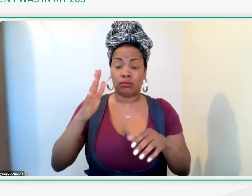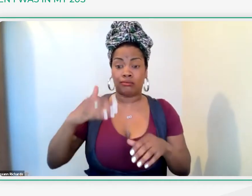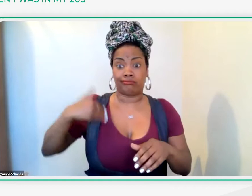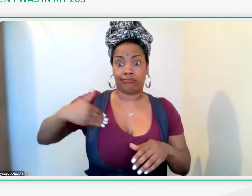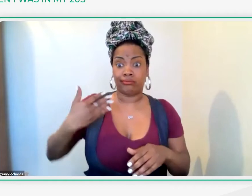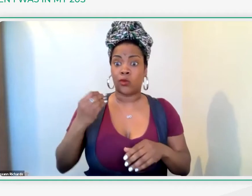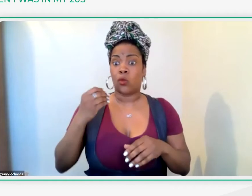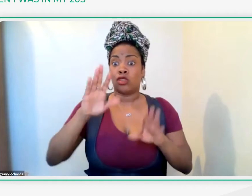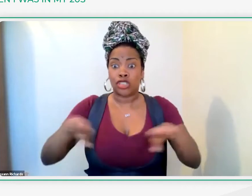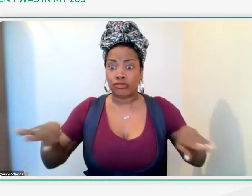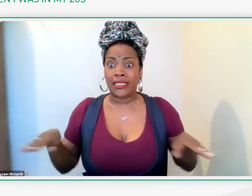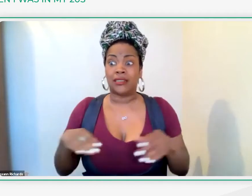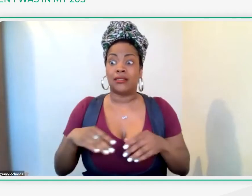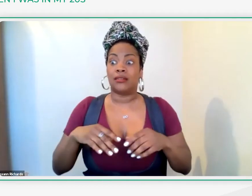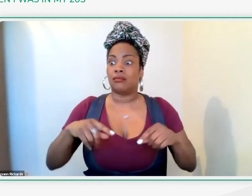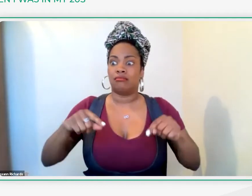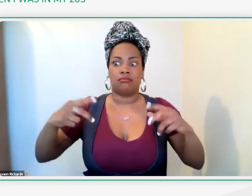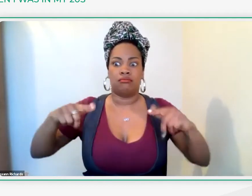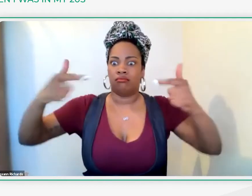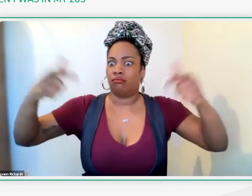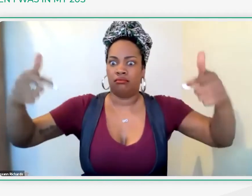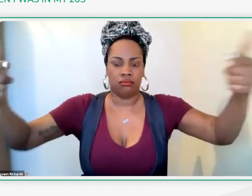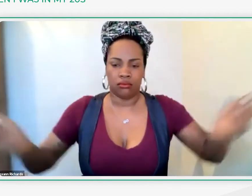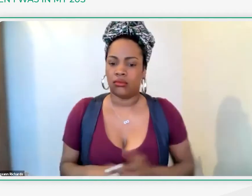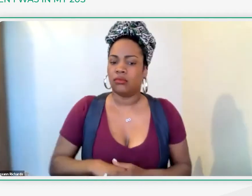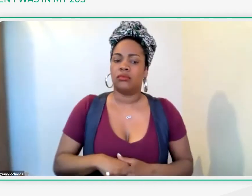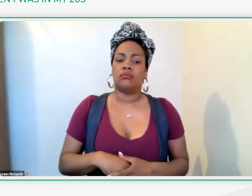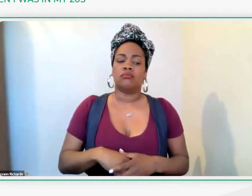So, please share that information with your children and friends.